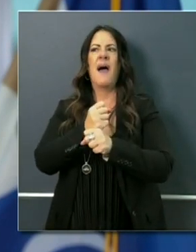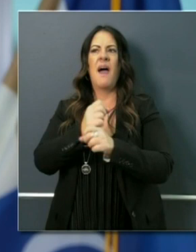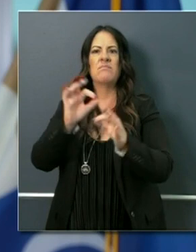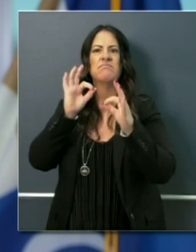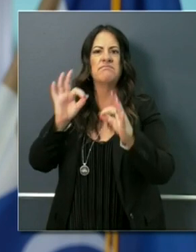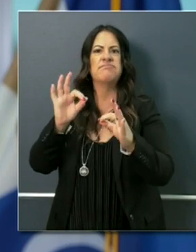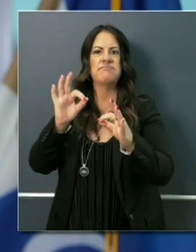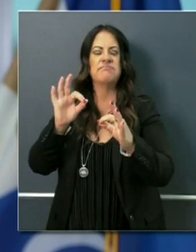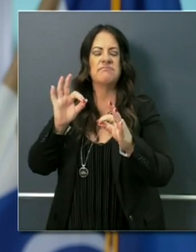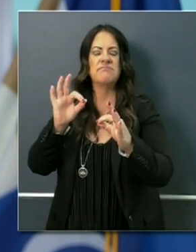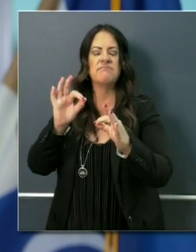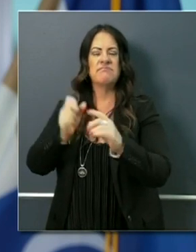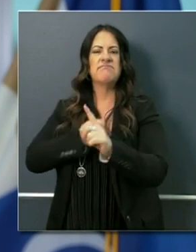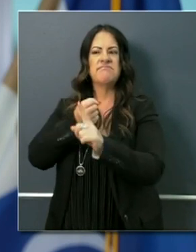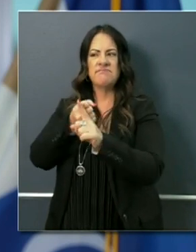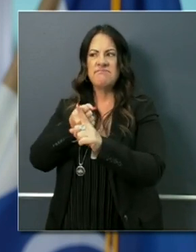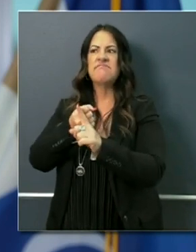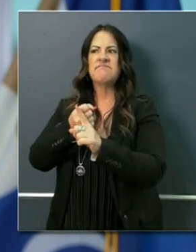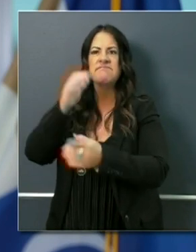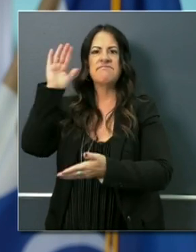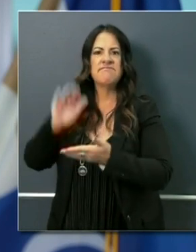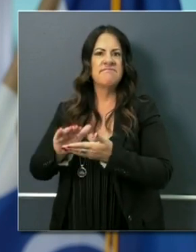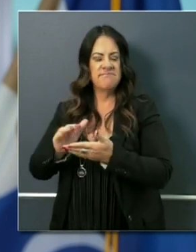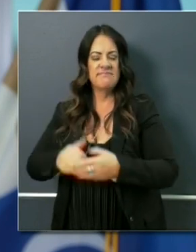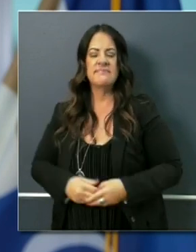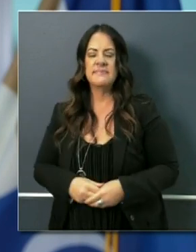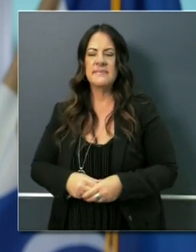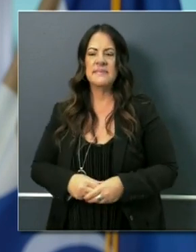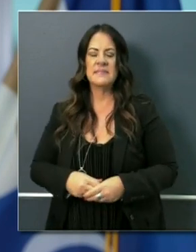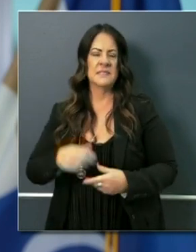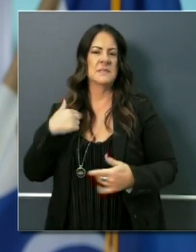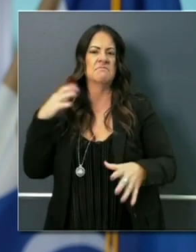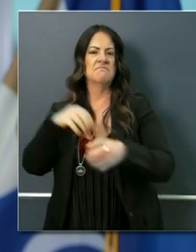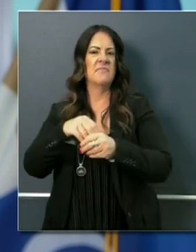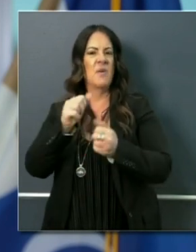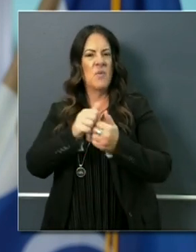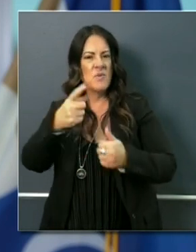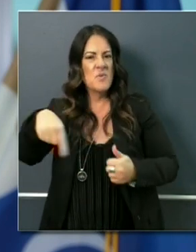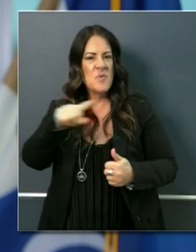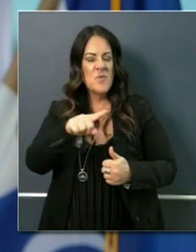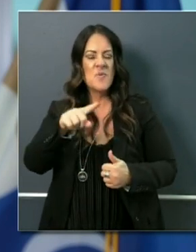I SHARE WITH YOU SOME OF THE REALLY STRONG WORK THAT CALIFORNIANS ARE DOING TOGETHER